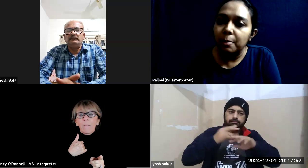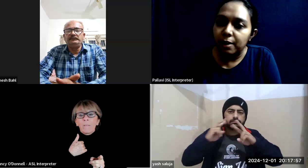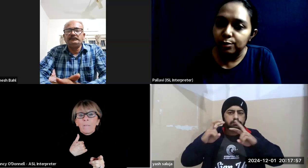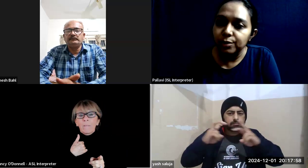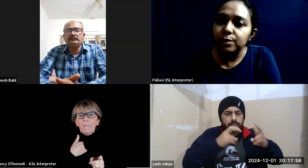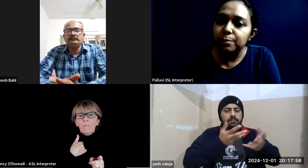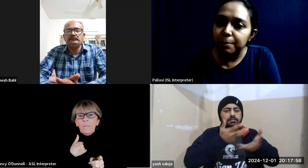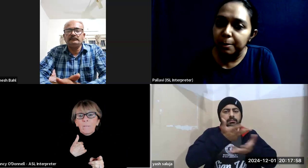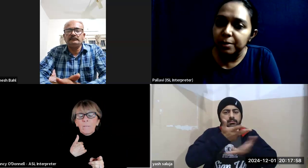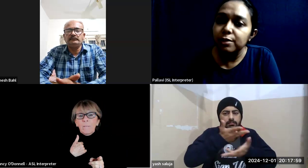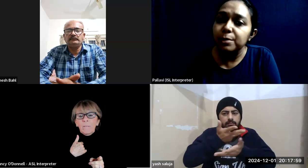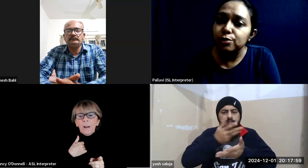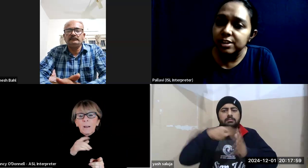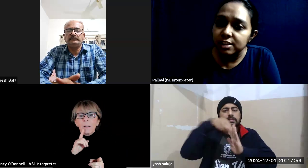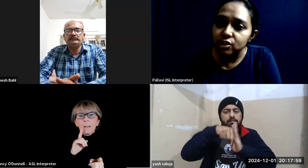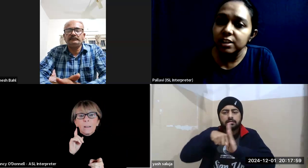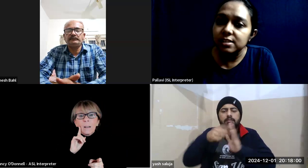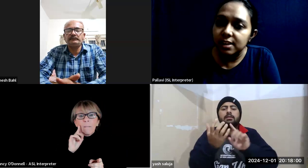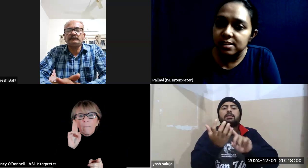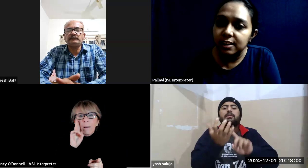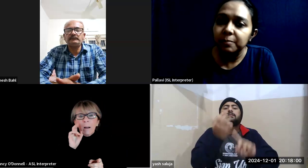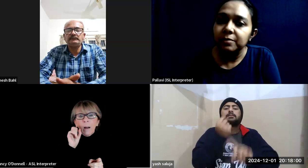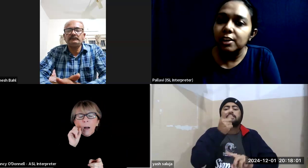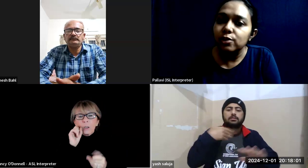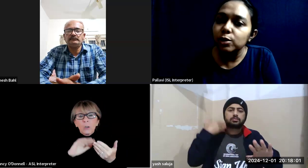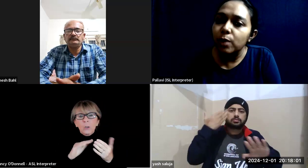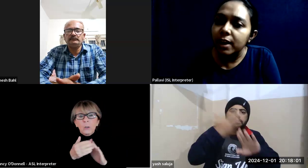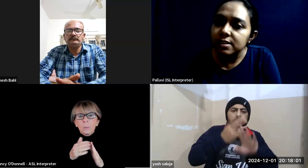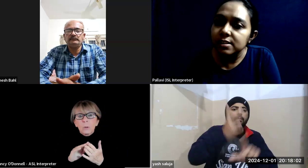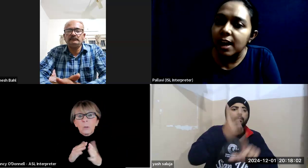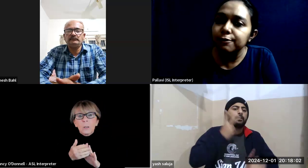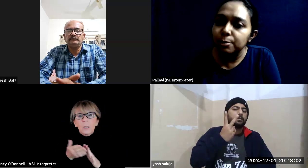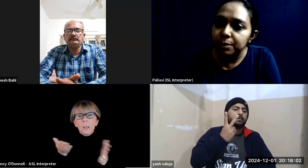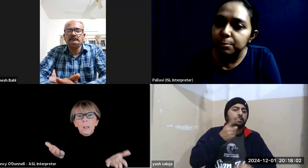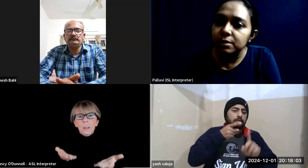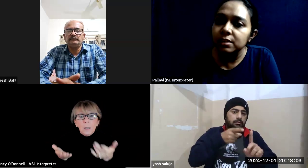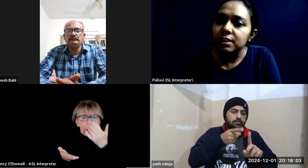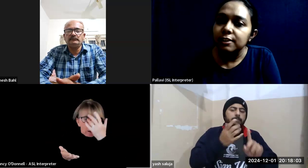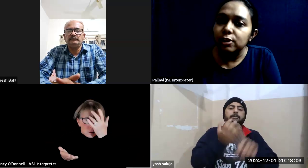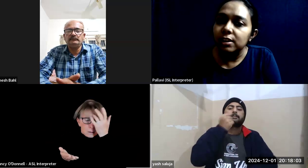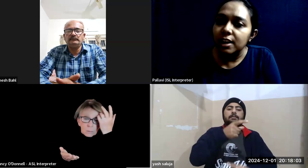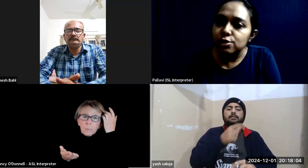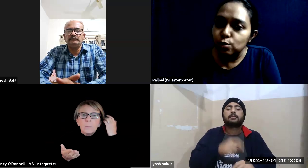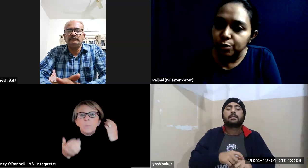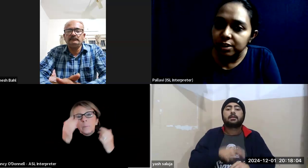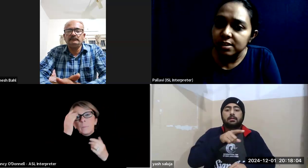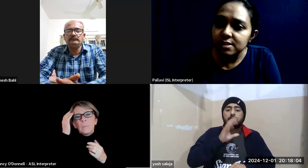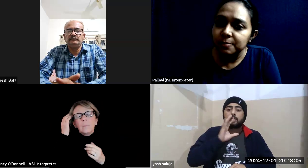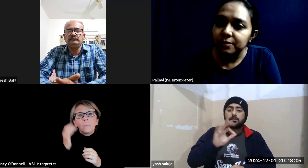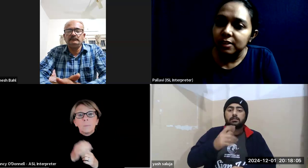are part of it. We've been members. We've been researching, discussing and trying to understand from people for the last two years.